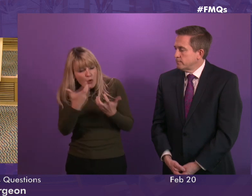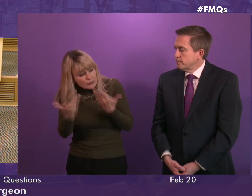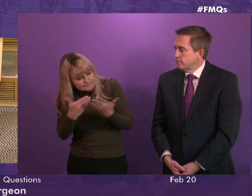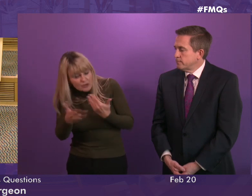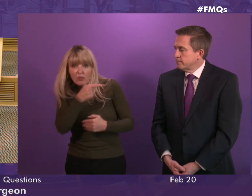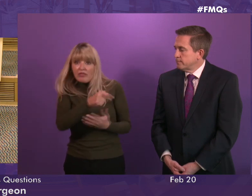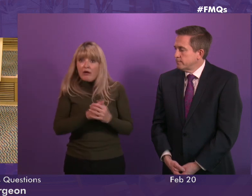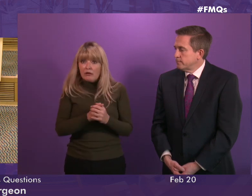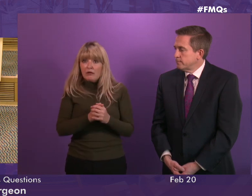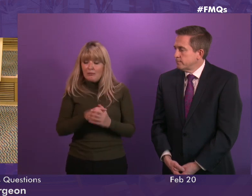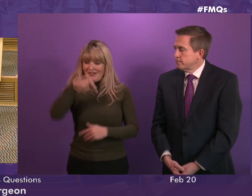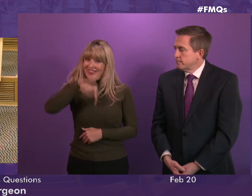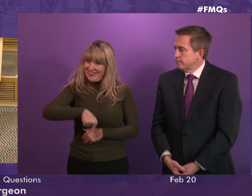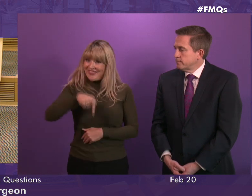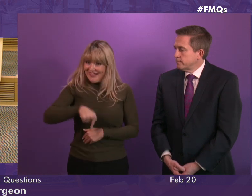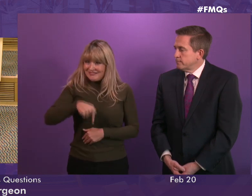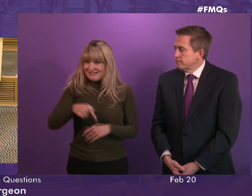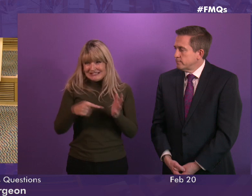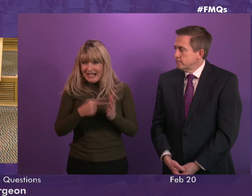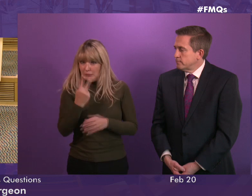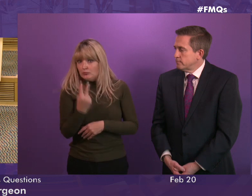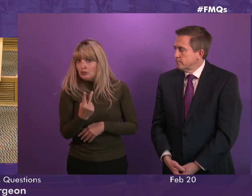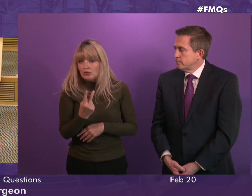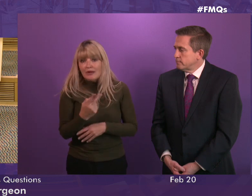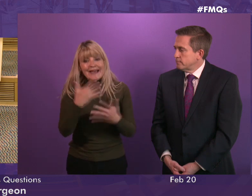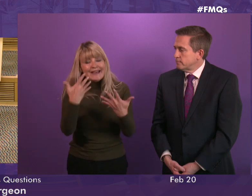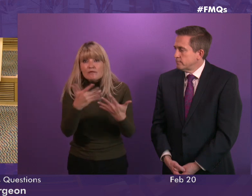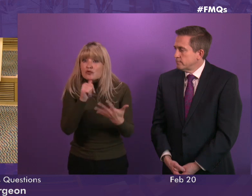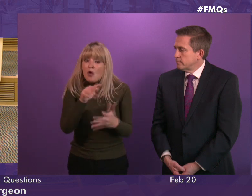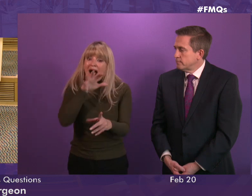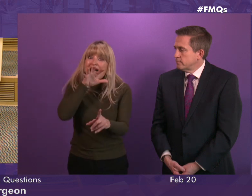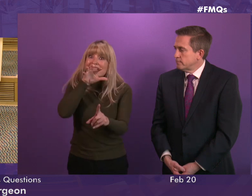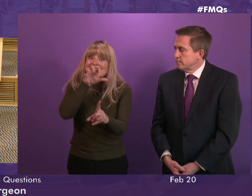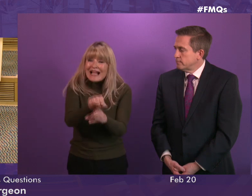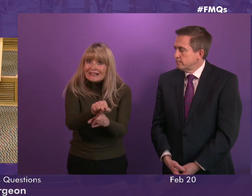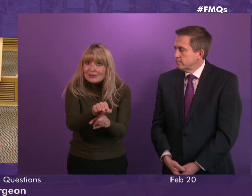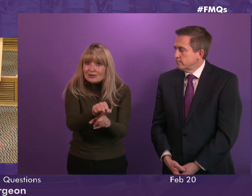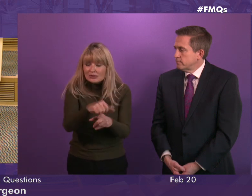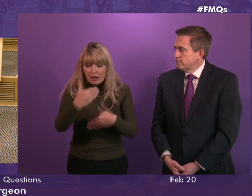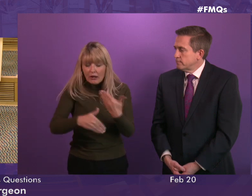As with any condition, if it is not detected and diagnosed, treating it and—as Jamie